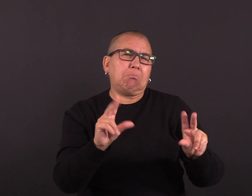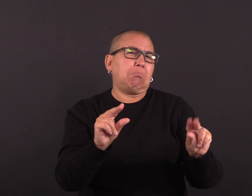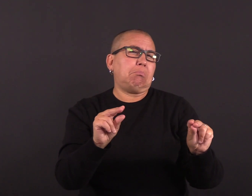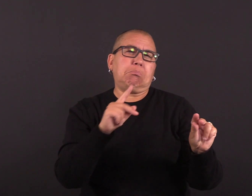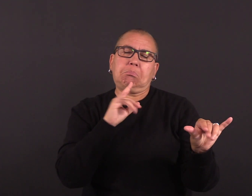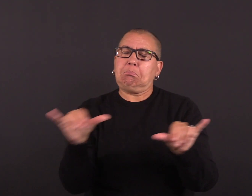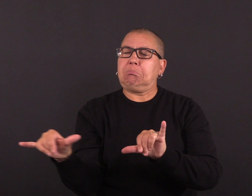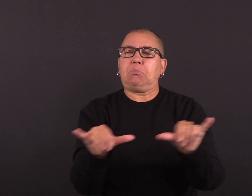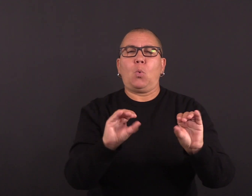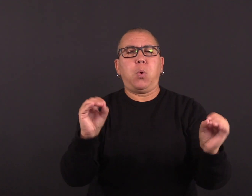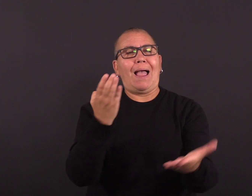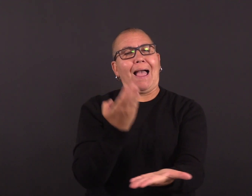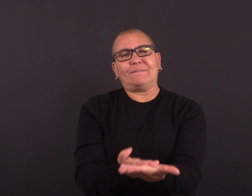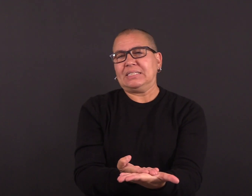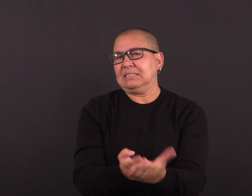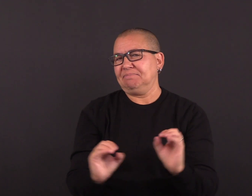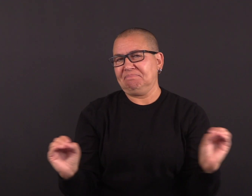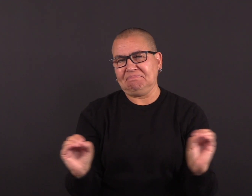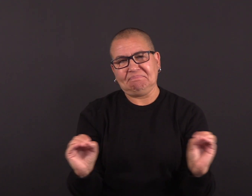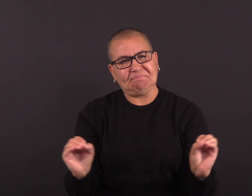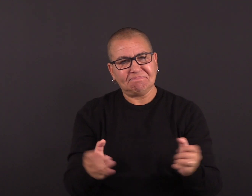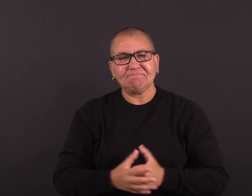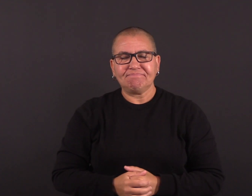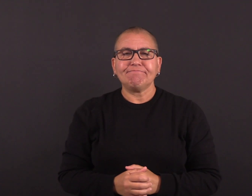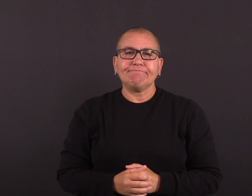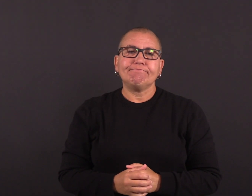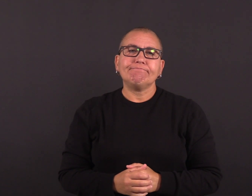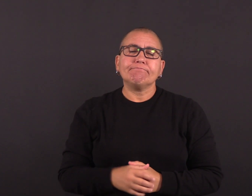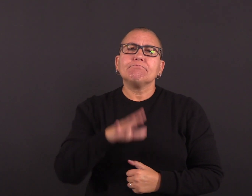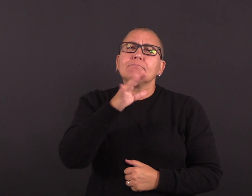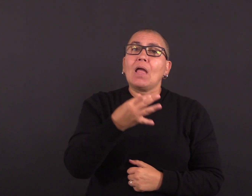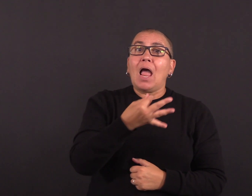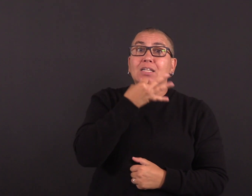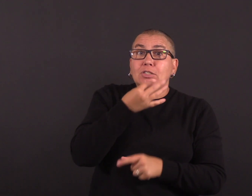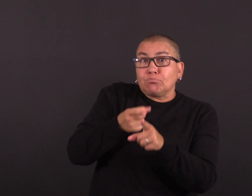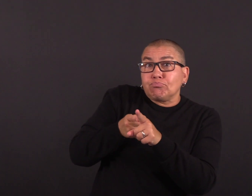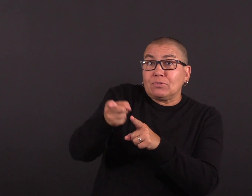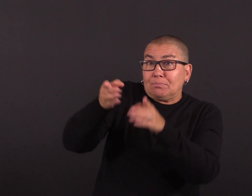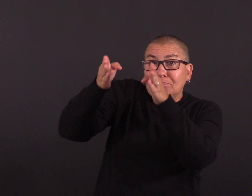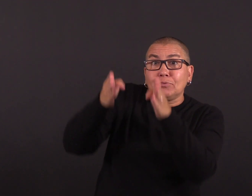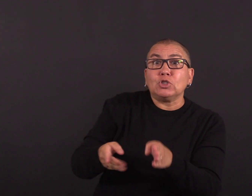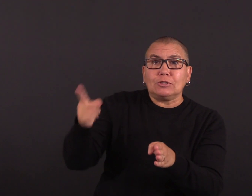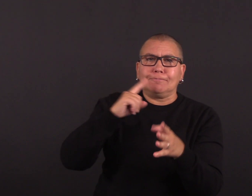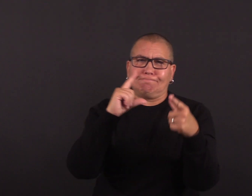generally downplayed claims of dramatic changes in symptoms caused by these closely related